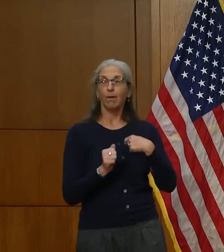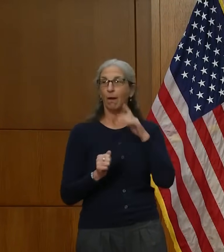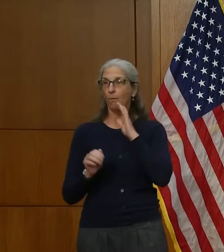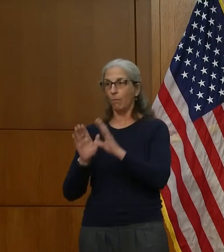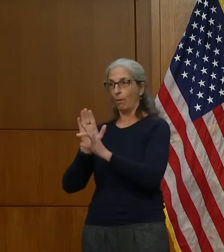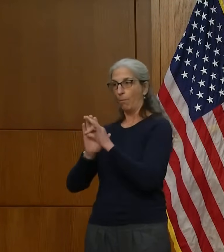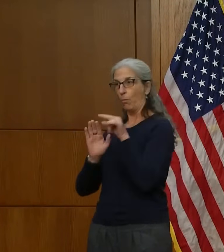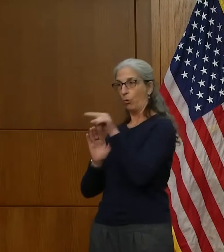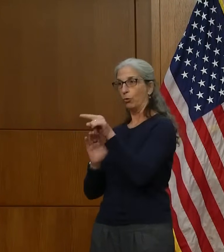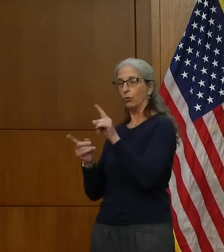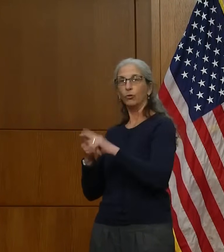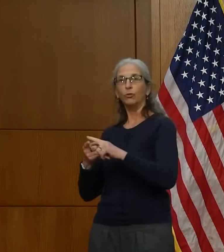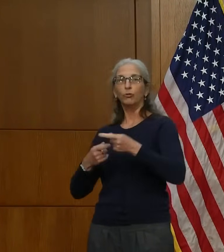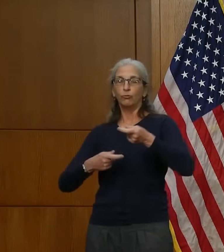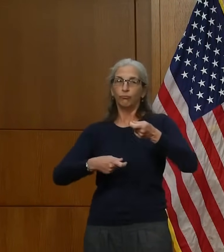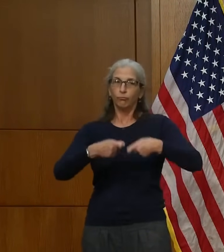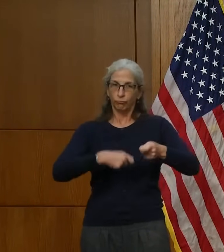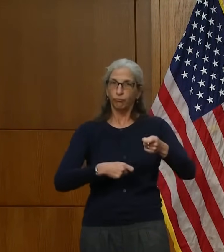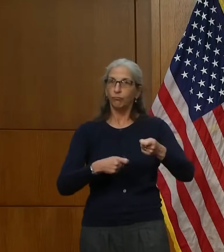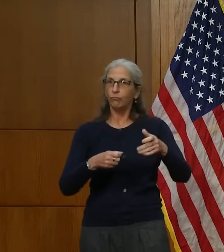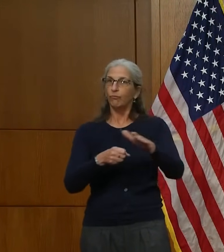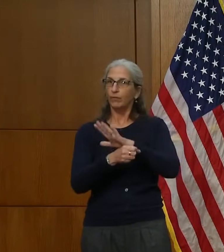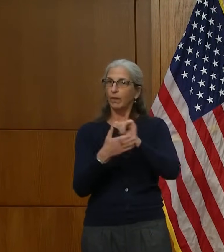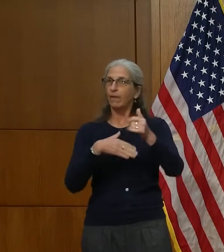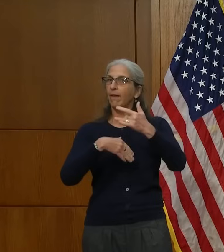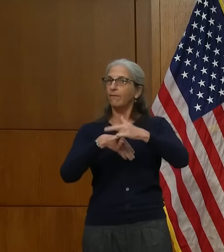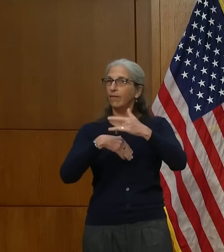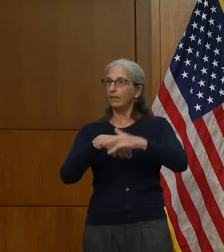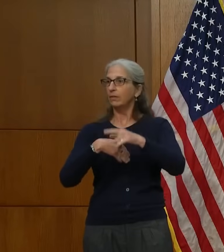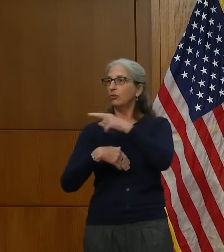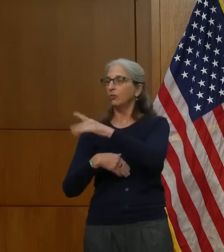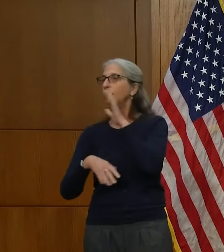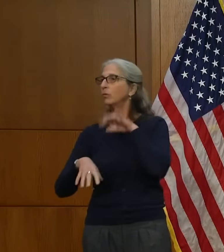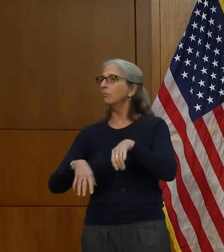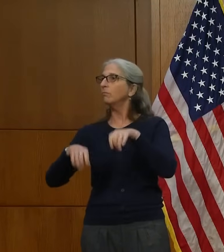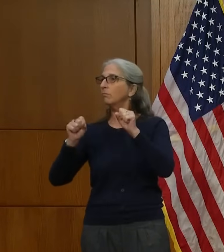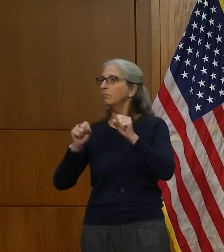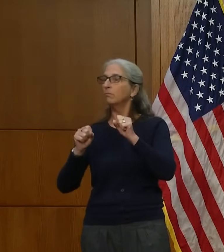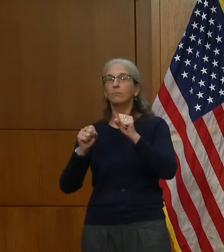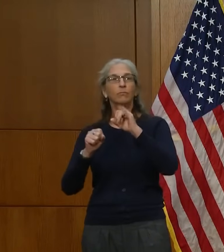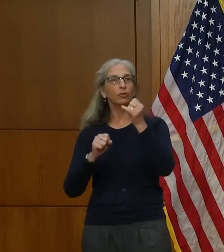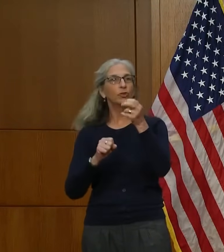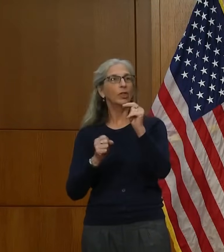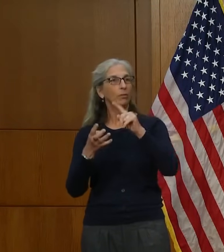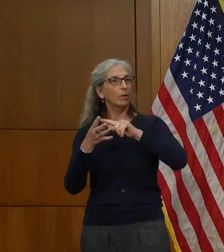THE SUPPORT OF THE LEGISLATURE, AT LEAST THOSE THAT I HAVE TALKED TO I PLAN TO APPOINT HER TO FILL THAT VACANCY, AND THAT